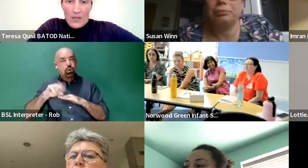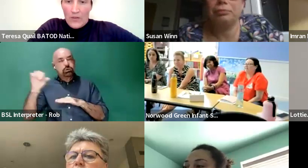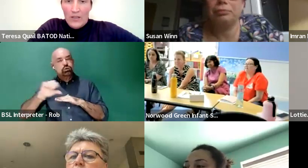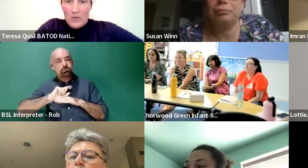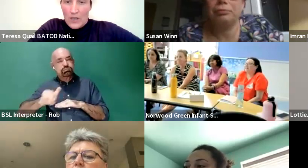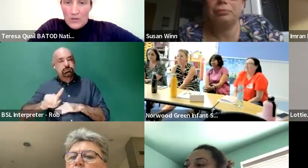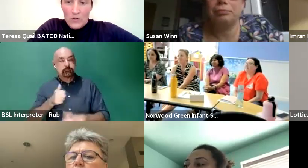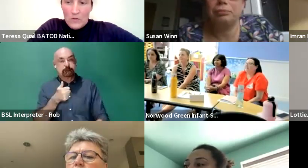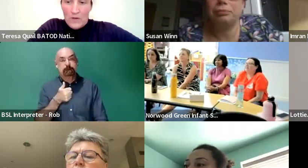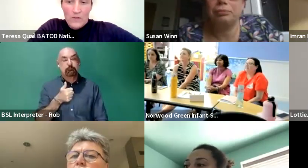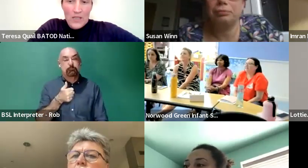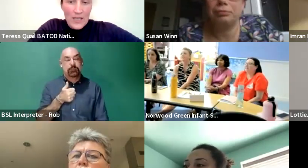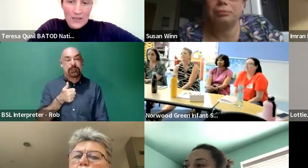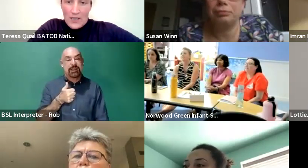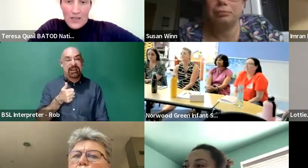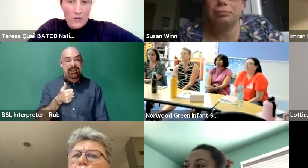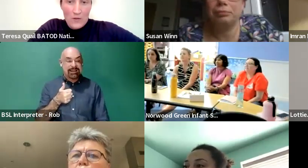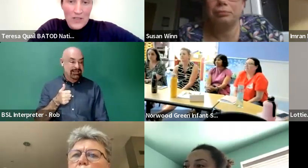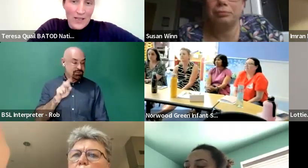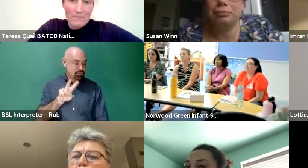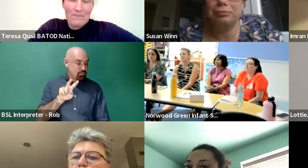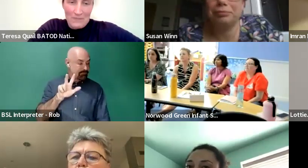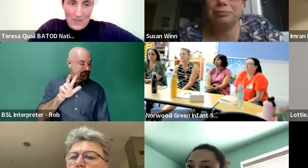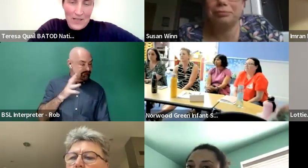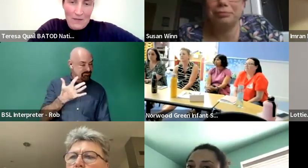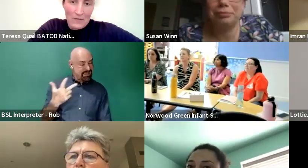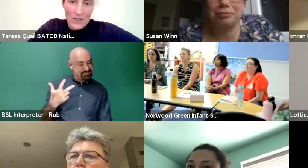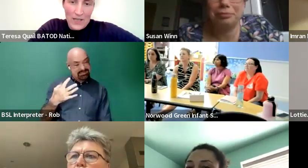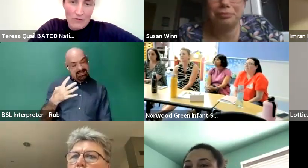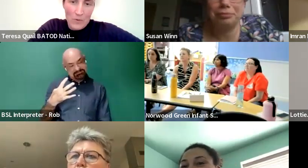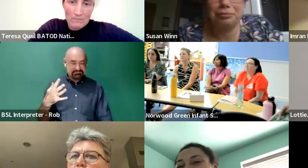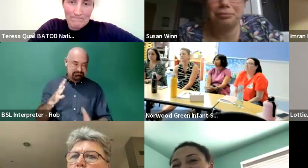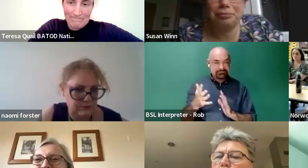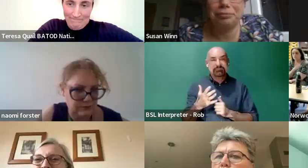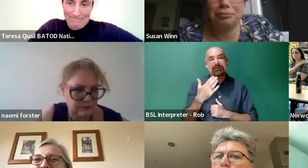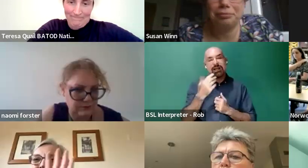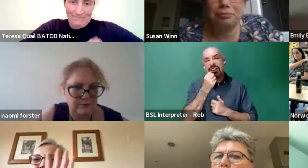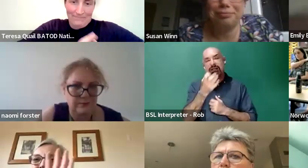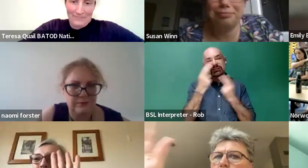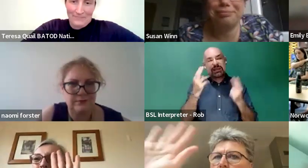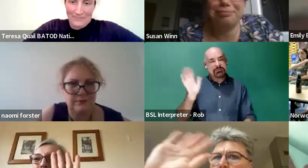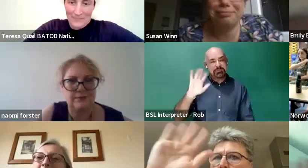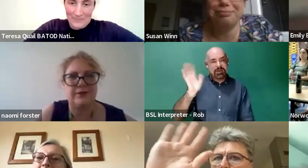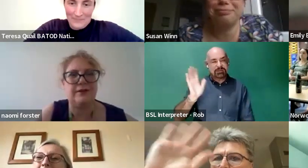On that note, at 2.58, nearly 2.59, Have a lovely day, everyone. Thank you. Bye.